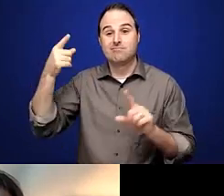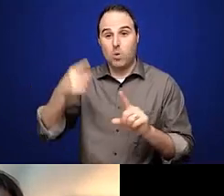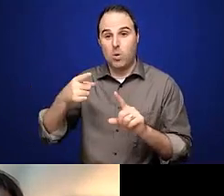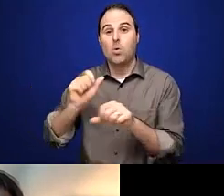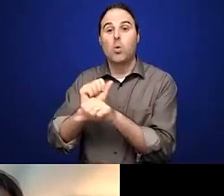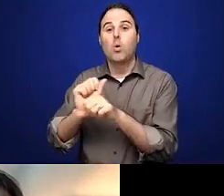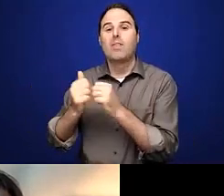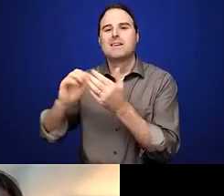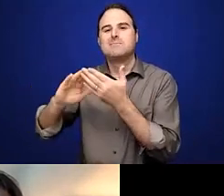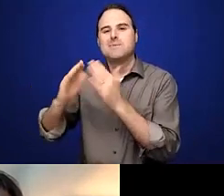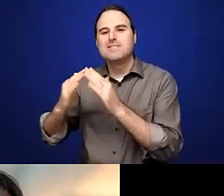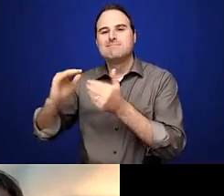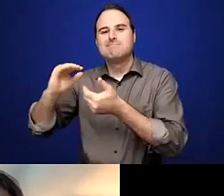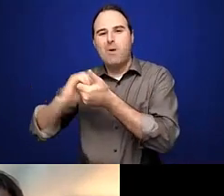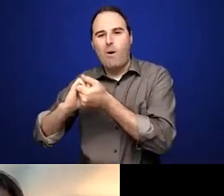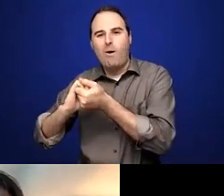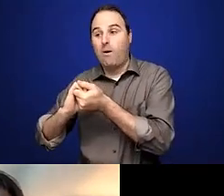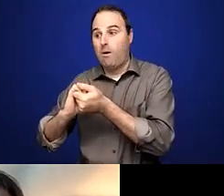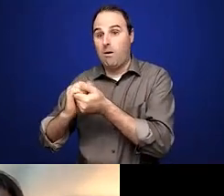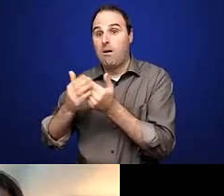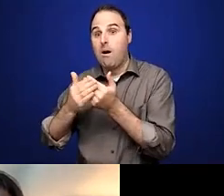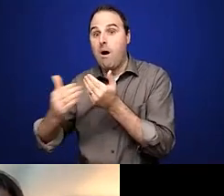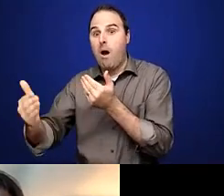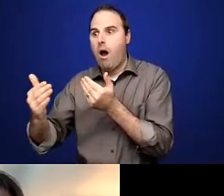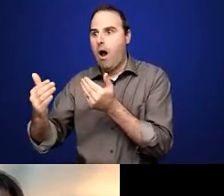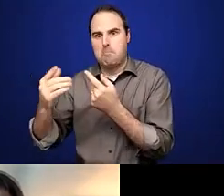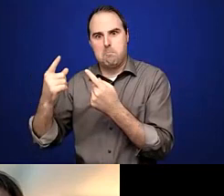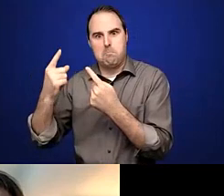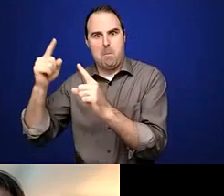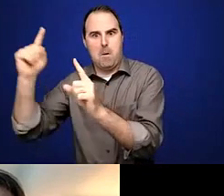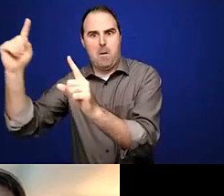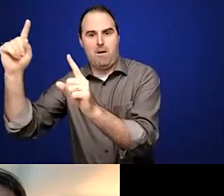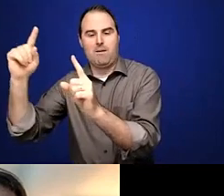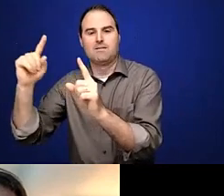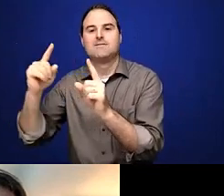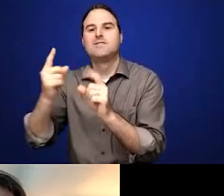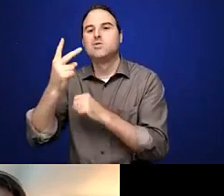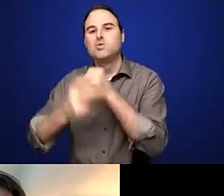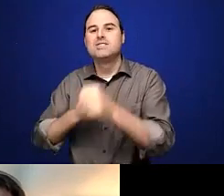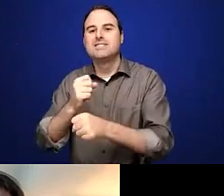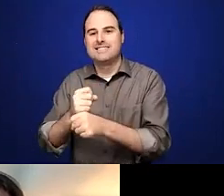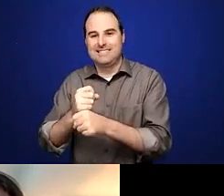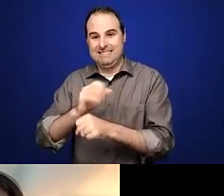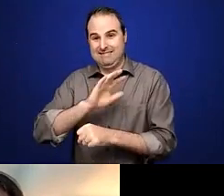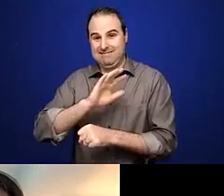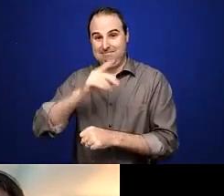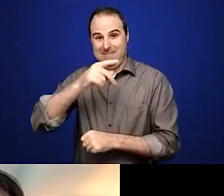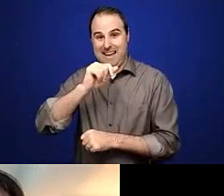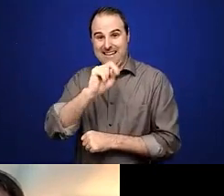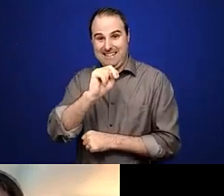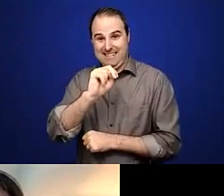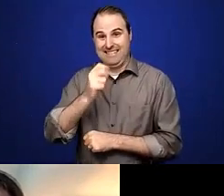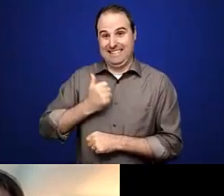Meaningful Results: Lessons Learned from a Two-Year Pan-Canadian Academic Community Partnership Project."